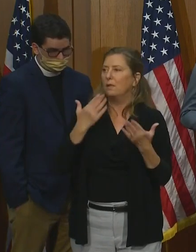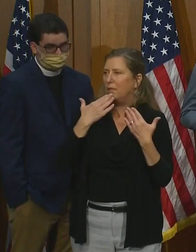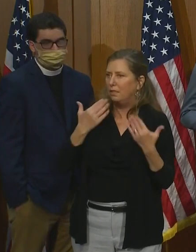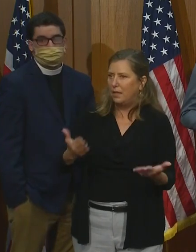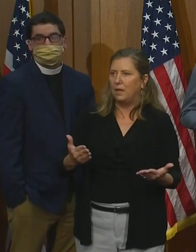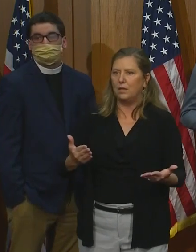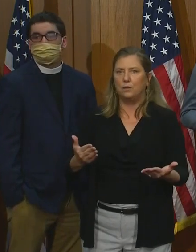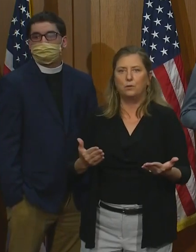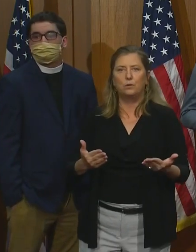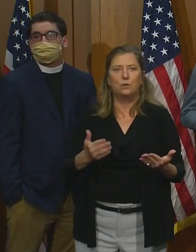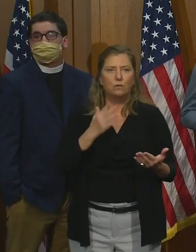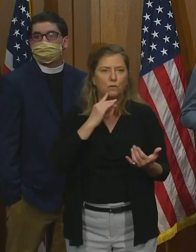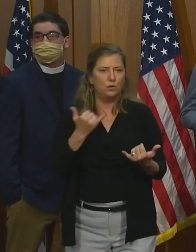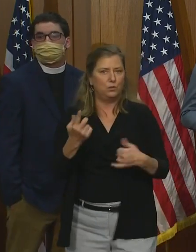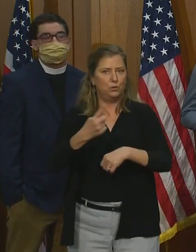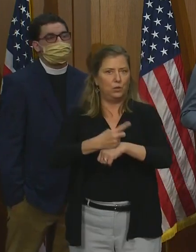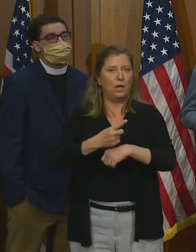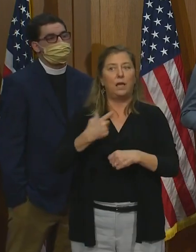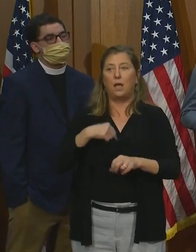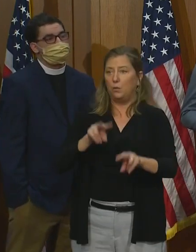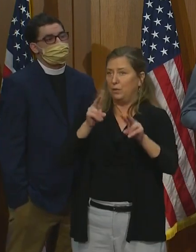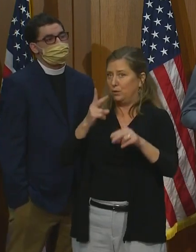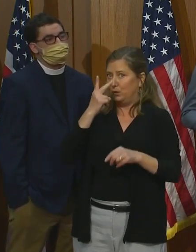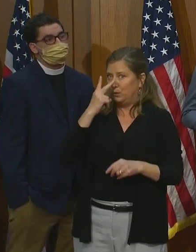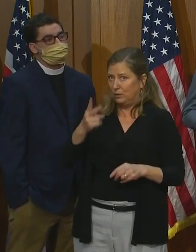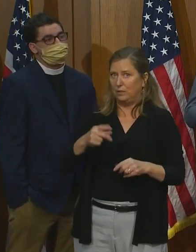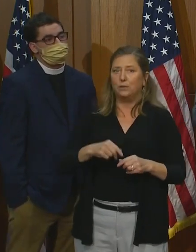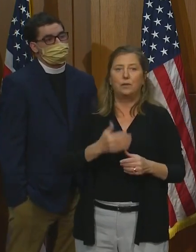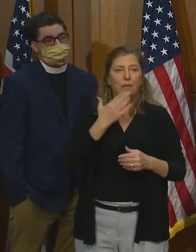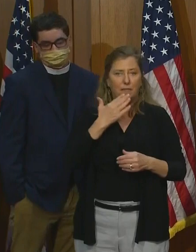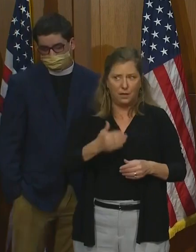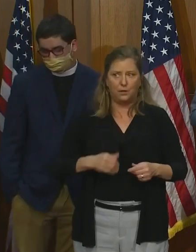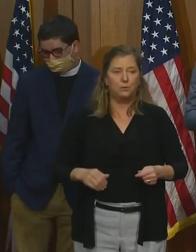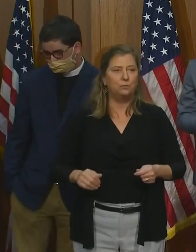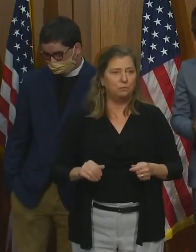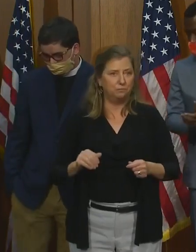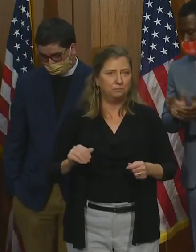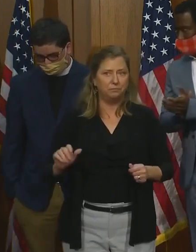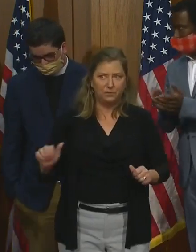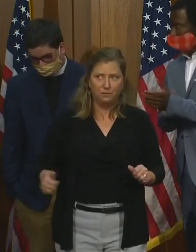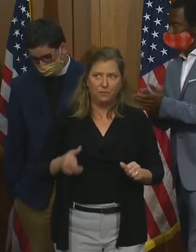ARE INCLUSIVE. TO ALL PEOPLE SO THANK YOU ALL FOR BEING PART OF